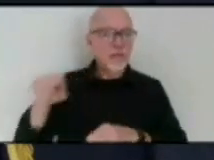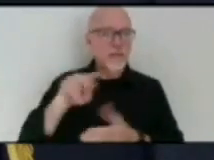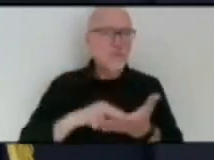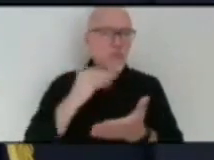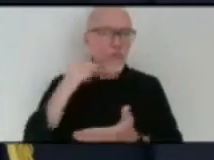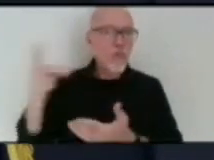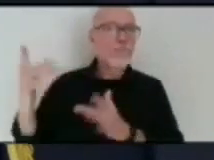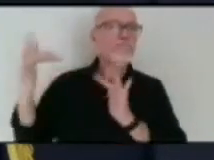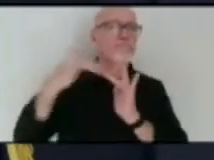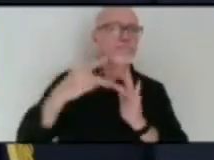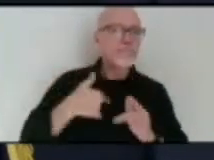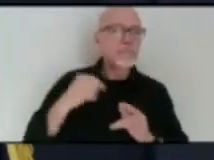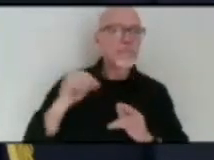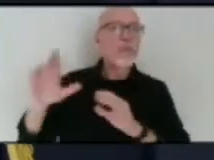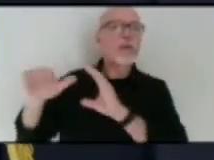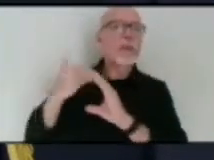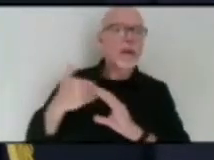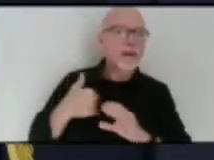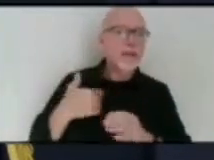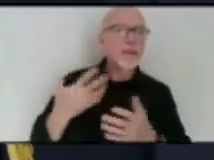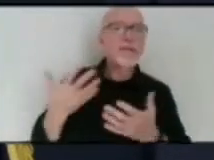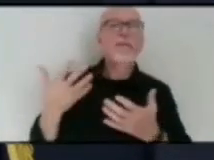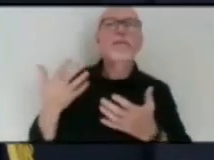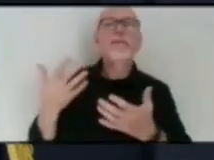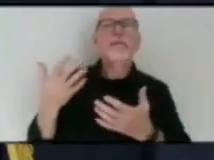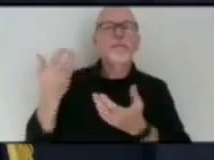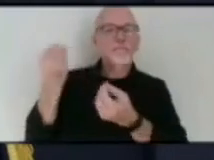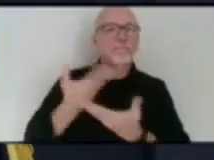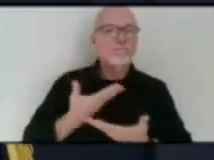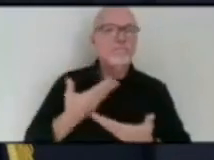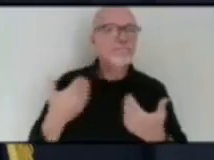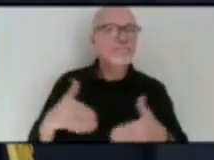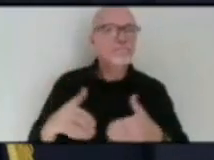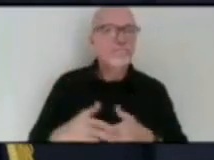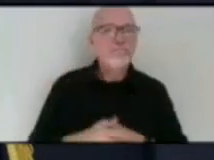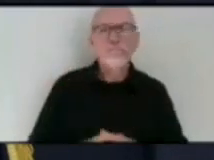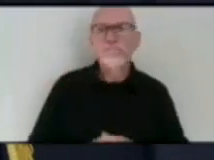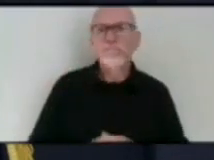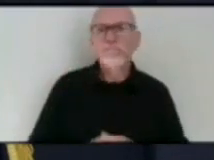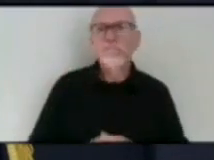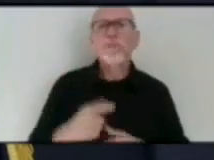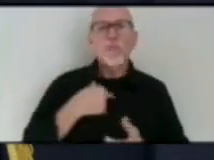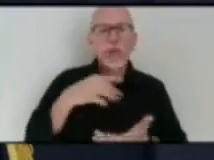sent me emails indicating that So we are learning as we go and I can tell